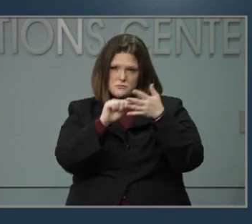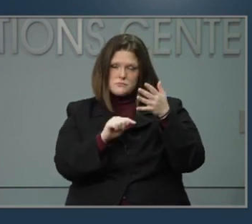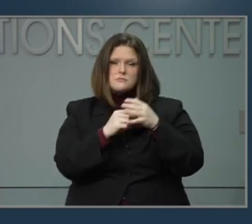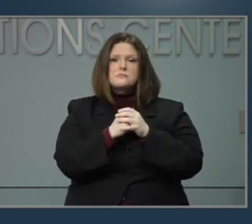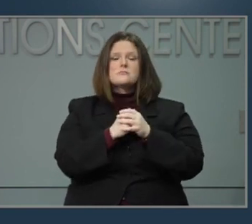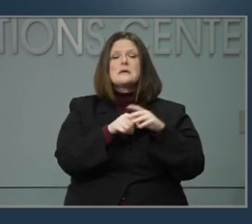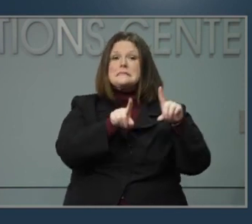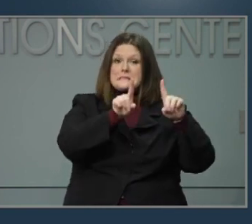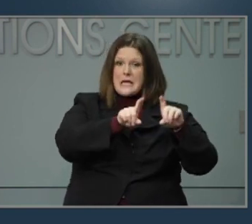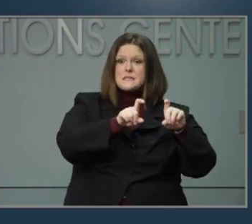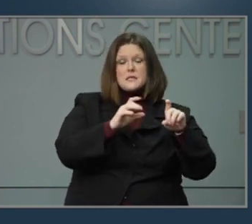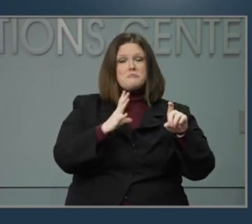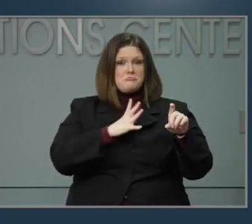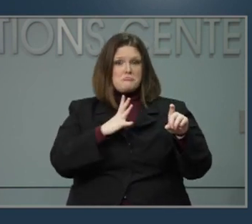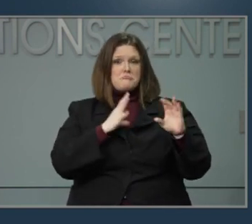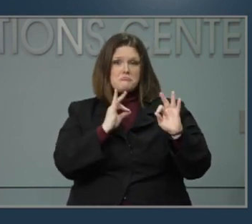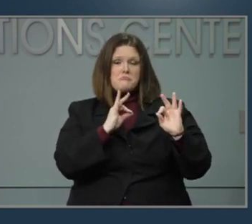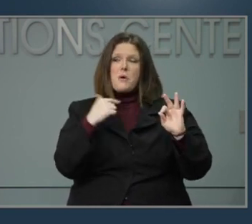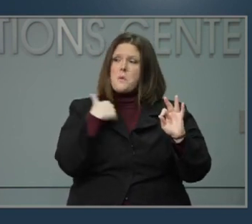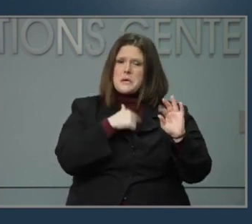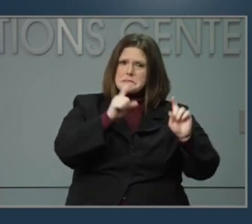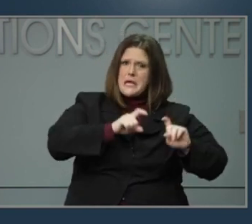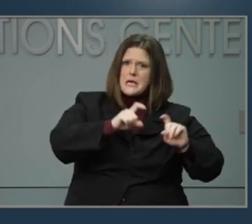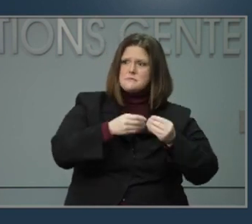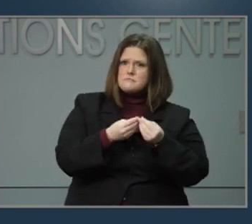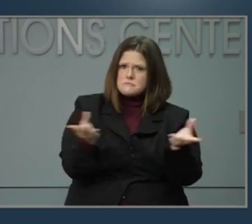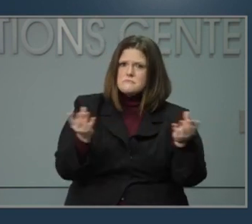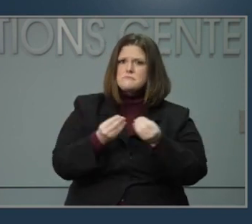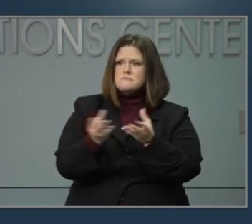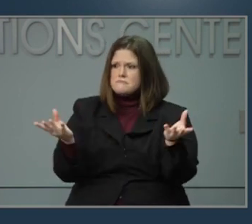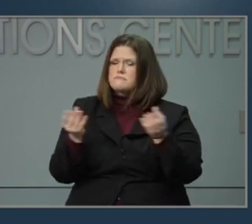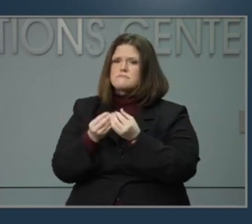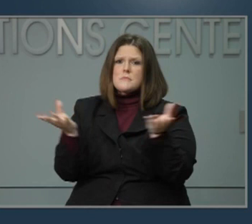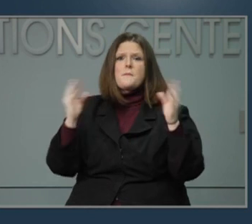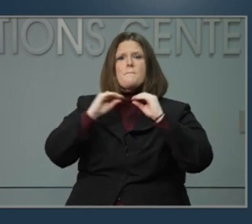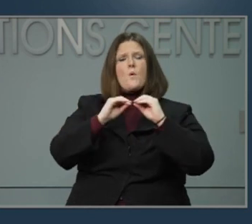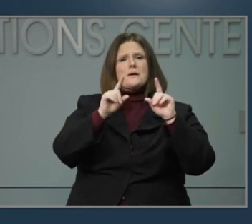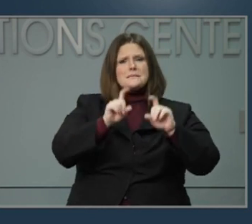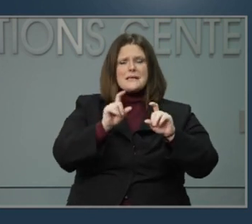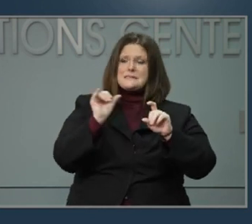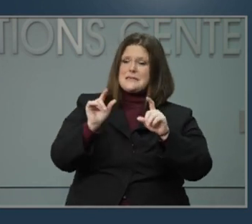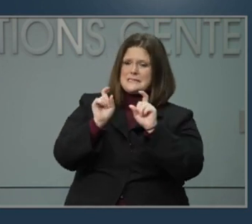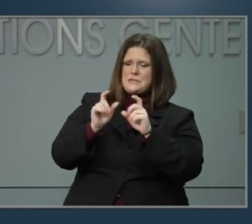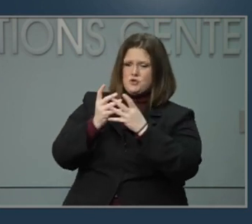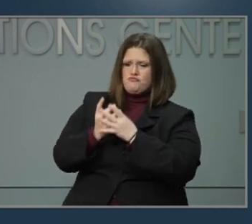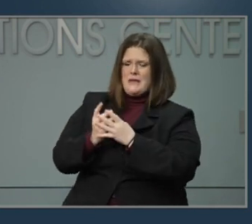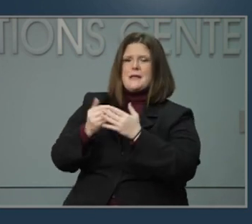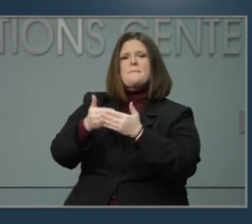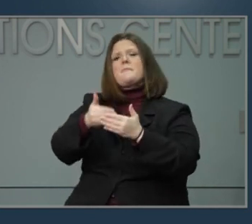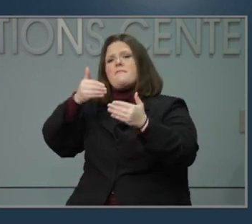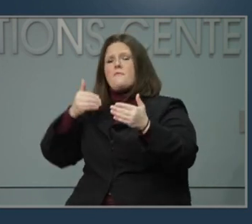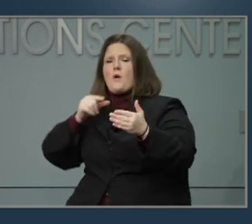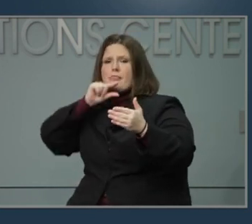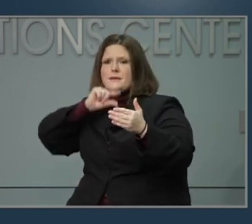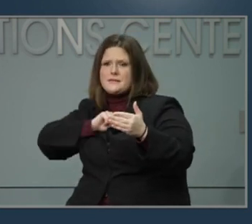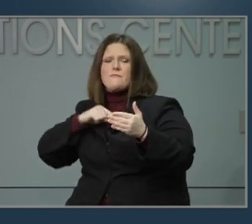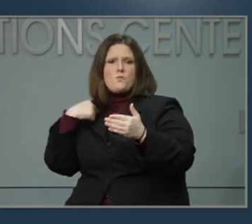NOW TO THE CAPACITY INDICATORS. ERROR TESTING CAPACITY IS GOOD. WE ARE DOING A HIGH NUMBER OF TESTS AND MAKING SCREENING TESTS